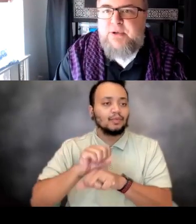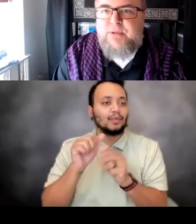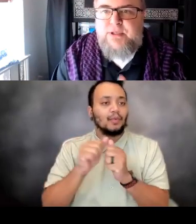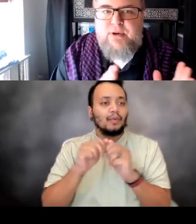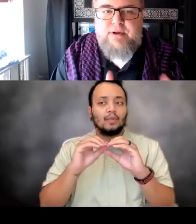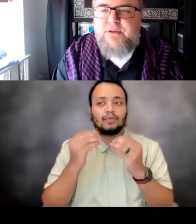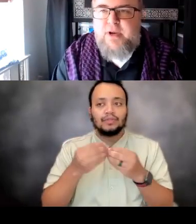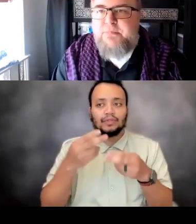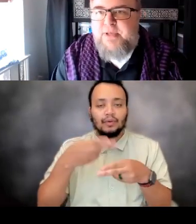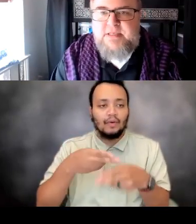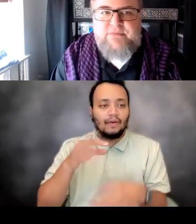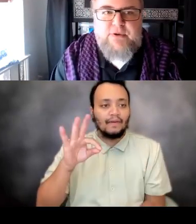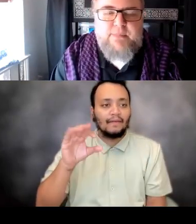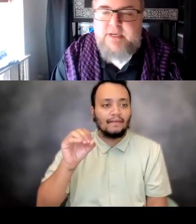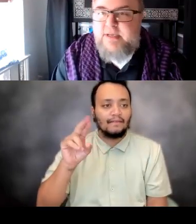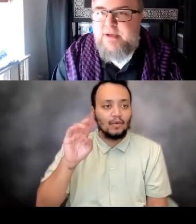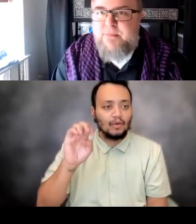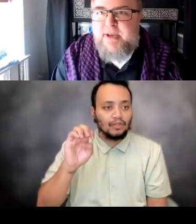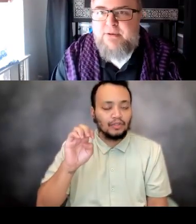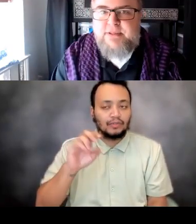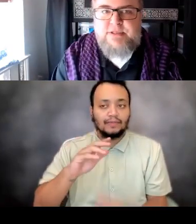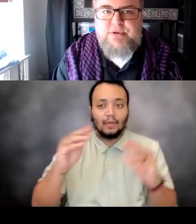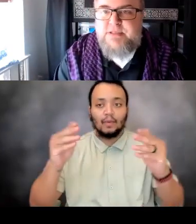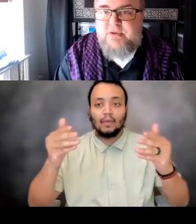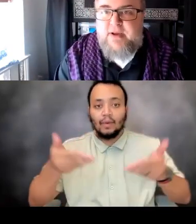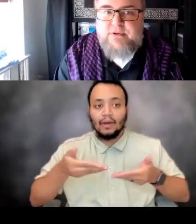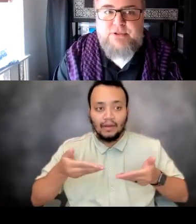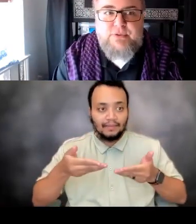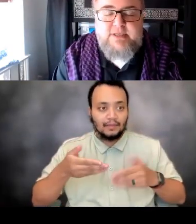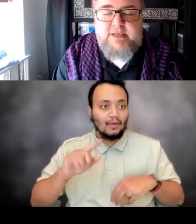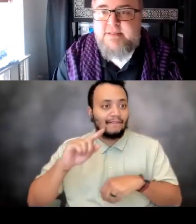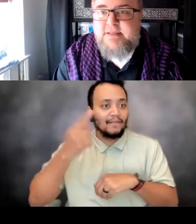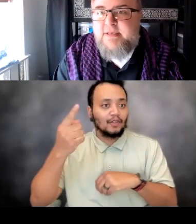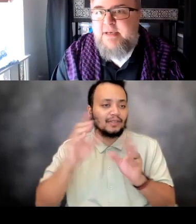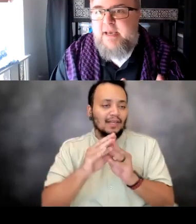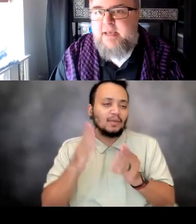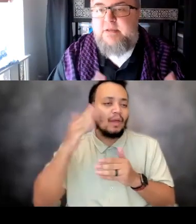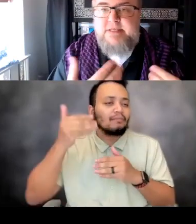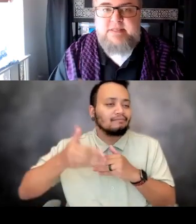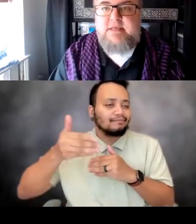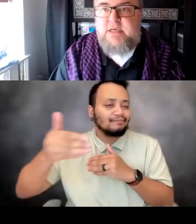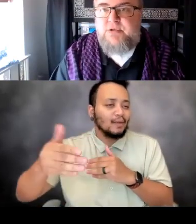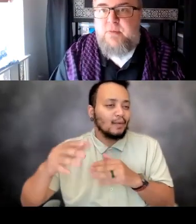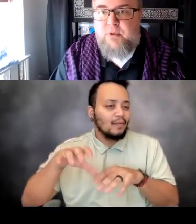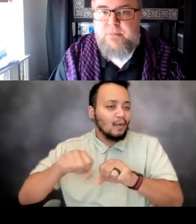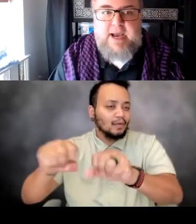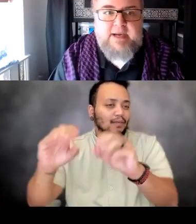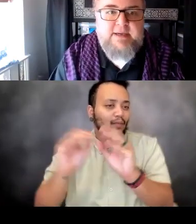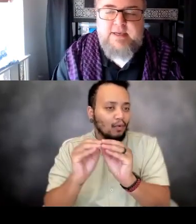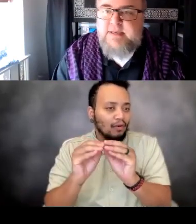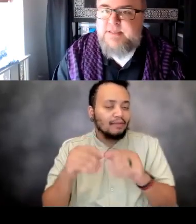so you are in the right place if you're coming to hear about the Trans Survivor Toolkit and the listening session report back.